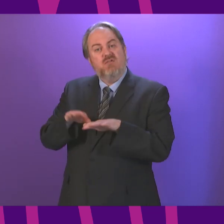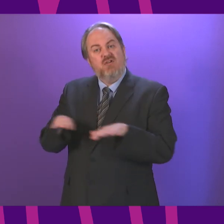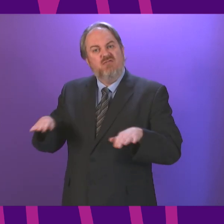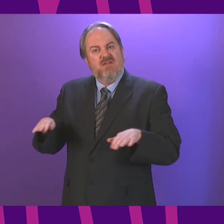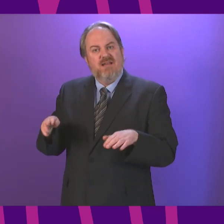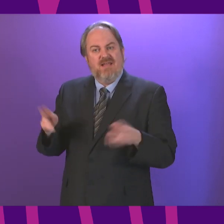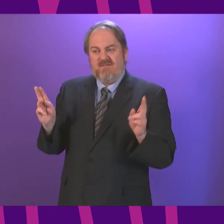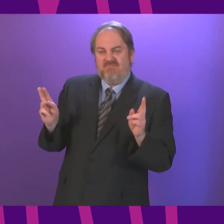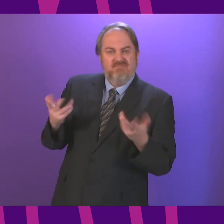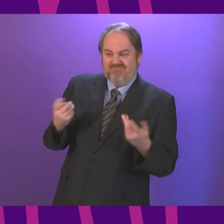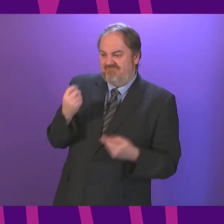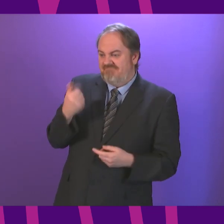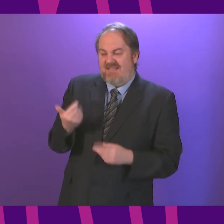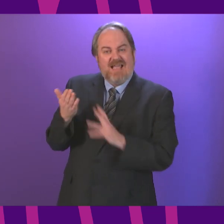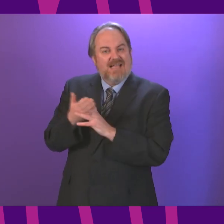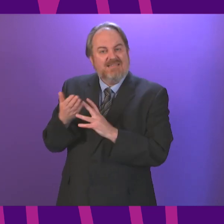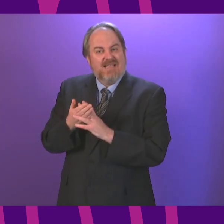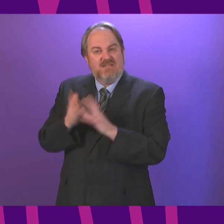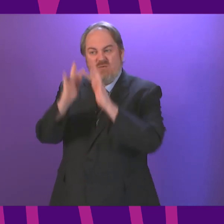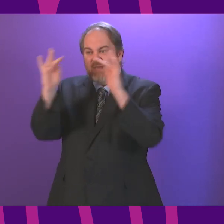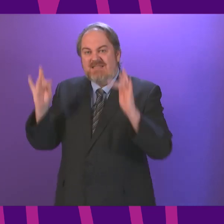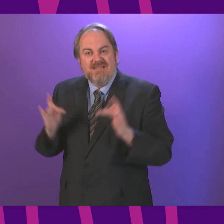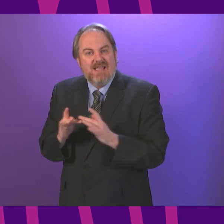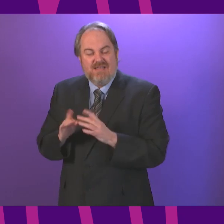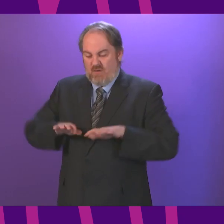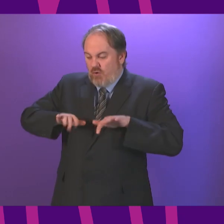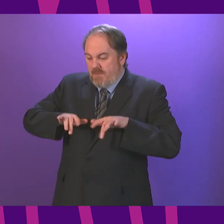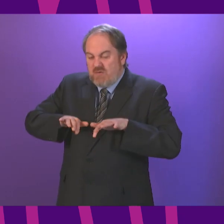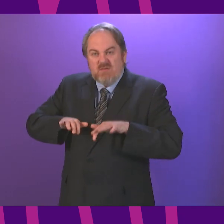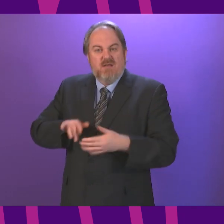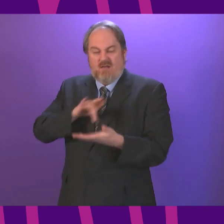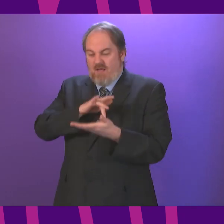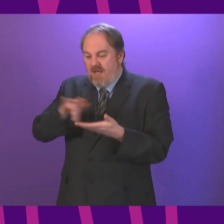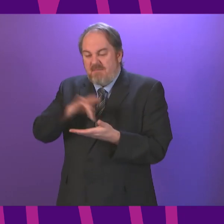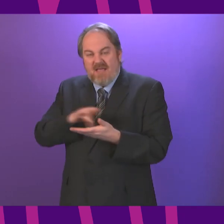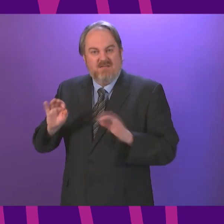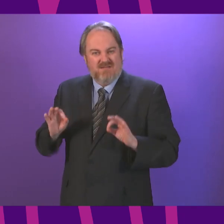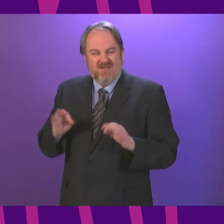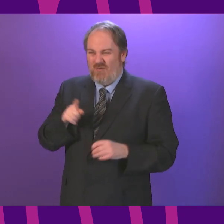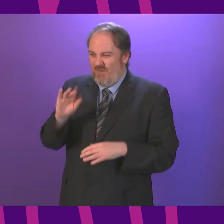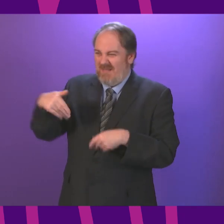to remote learning and to online resources. The Government has had years in charge of education,